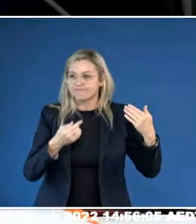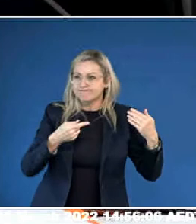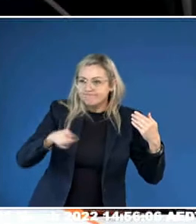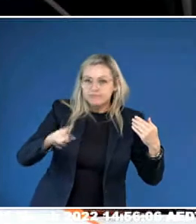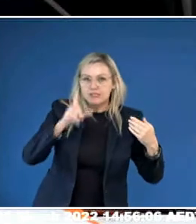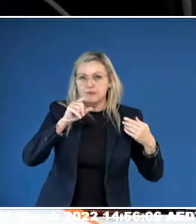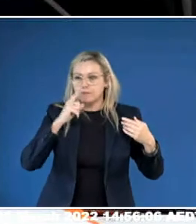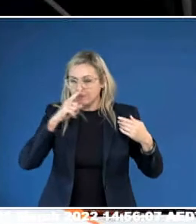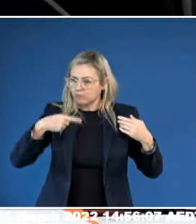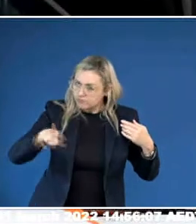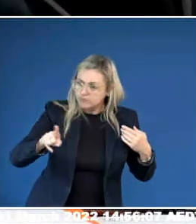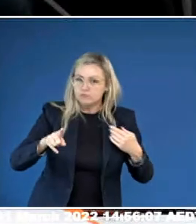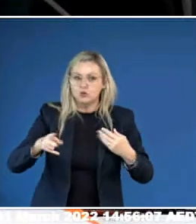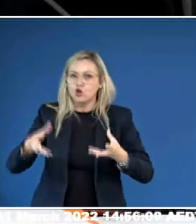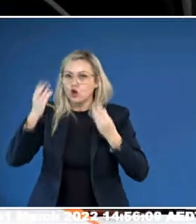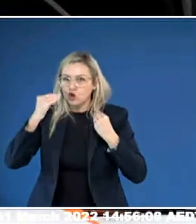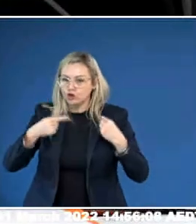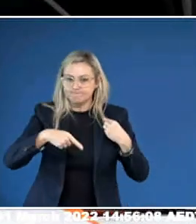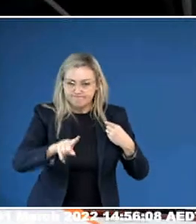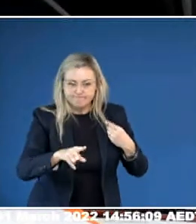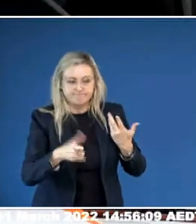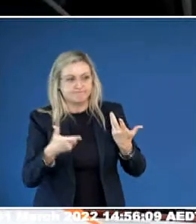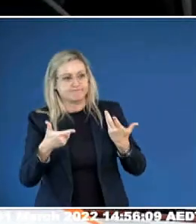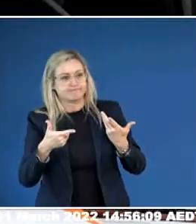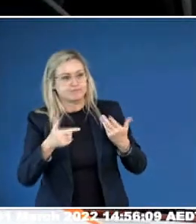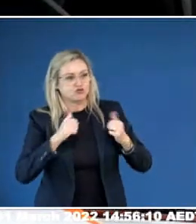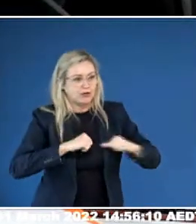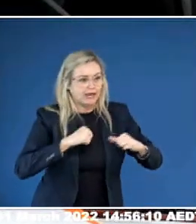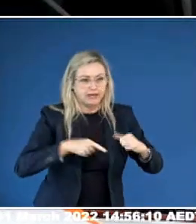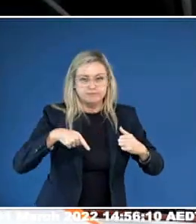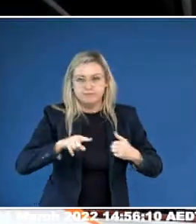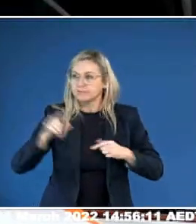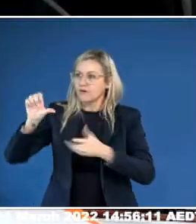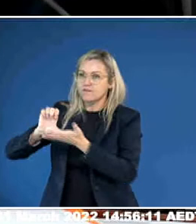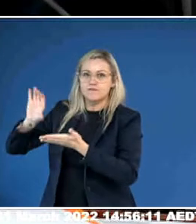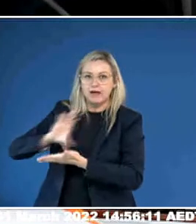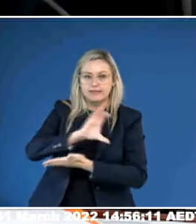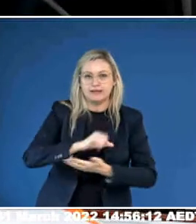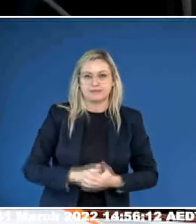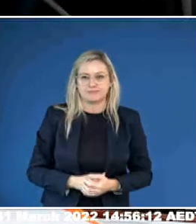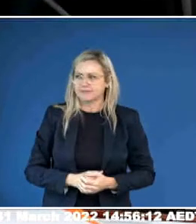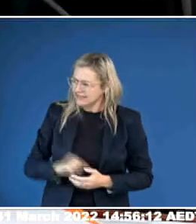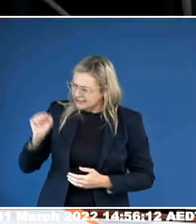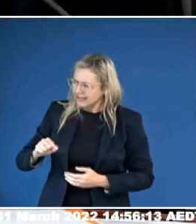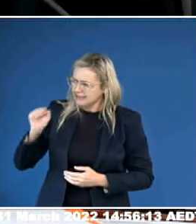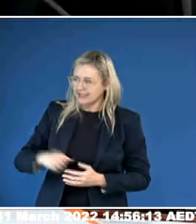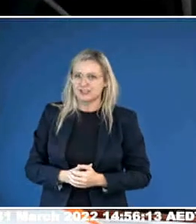funding, all of those elements that go into it. Yes, yes. MS EASTMAN: Okay. I am going to keep going. I have got to be tough on the time here. Sorry.